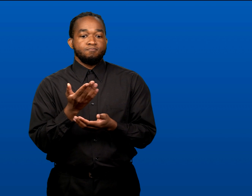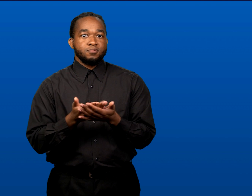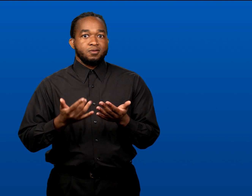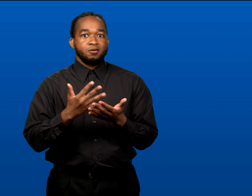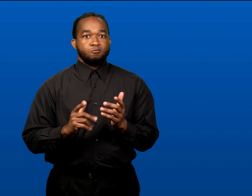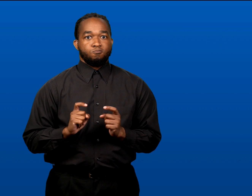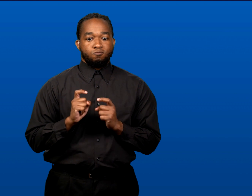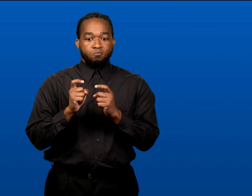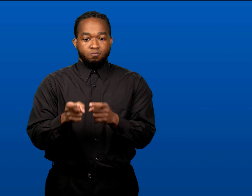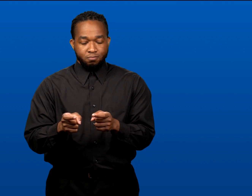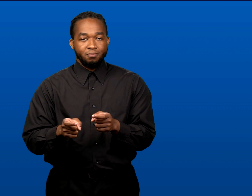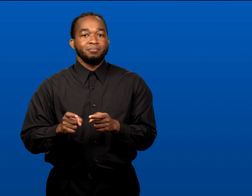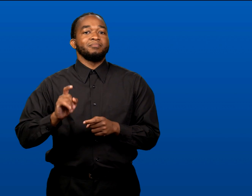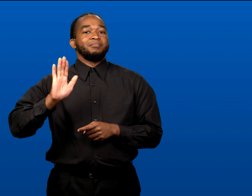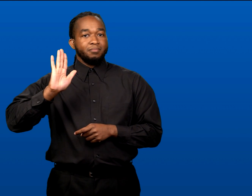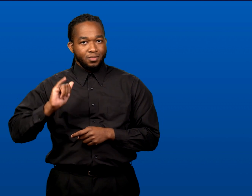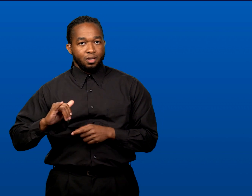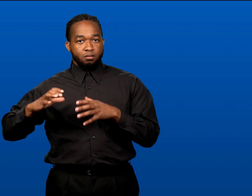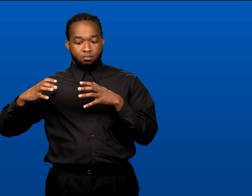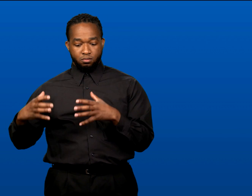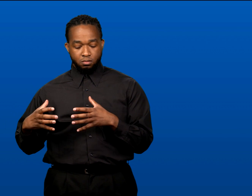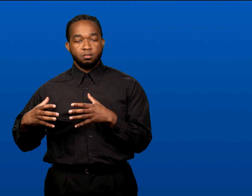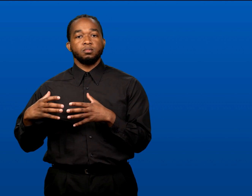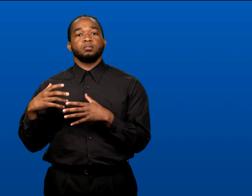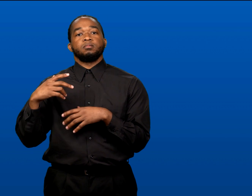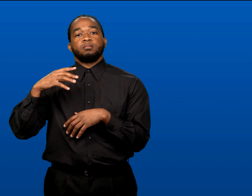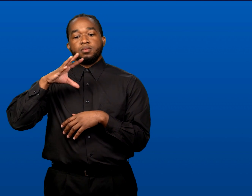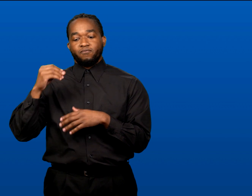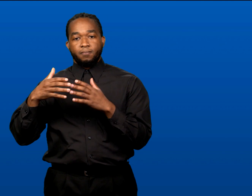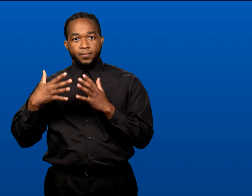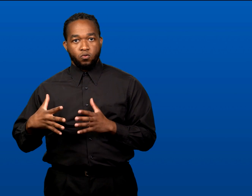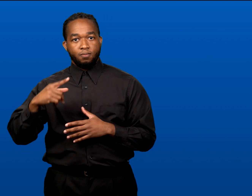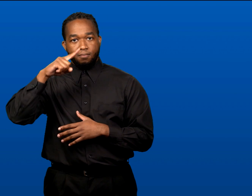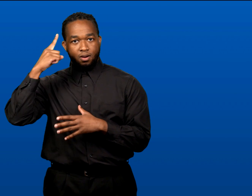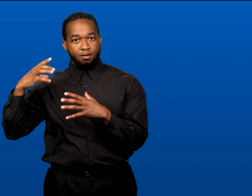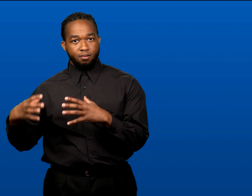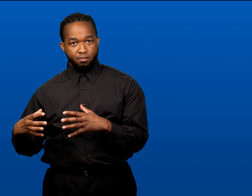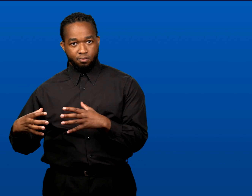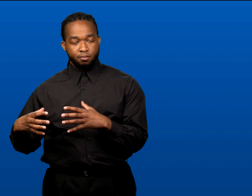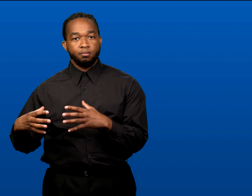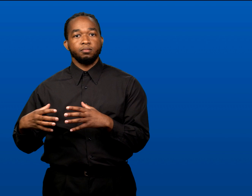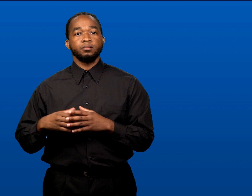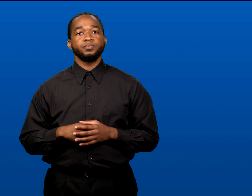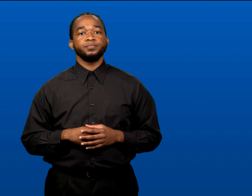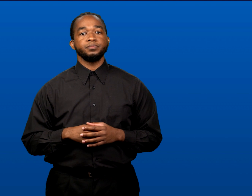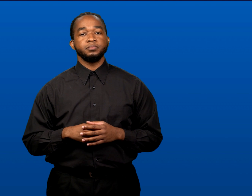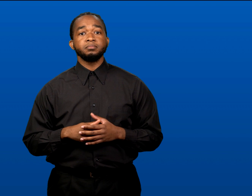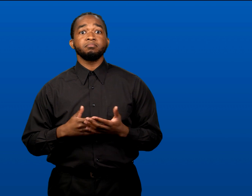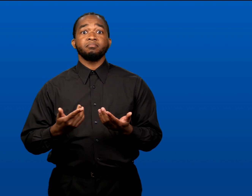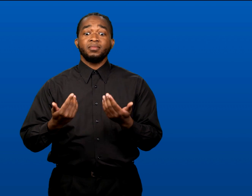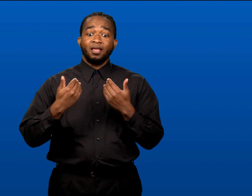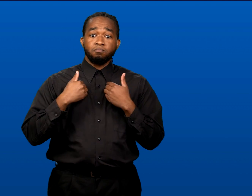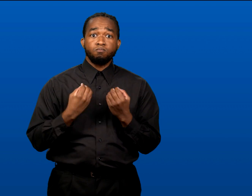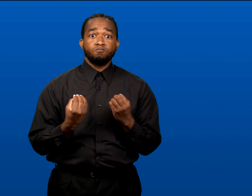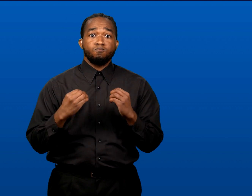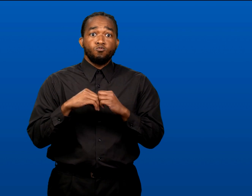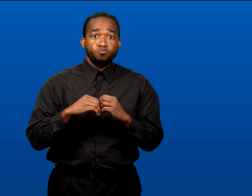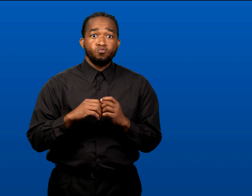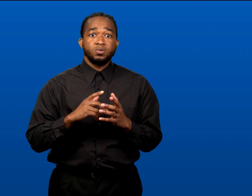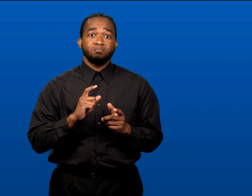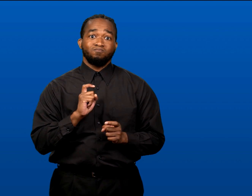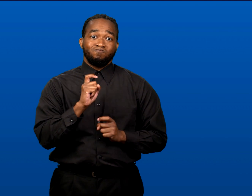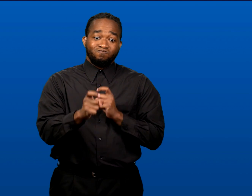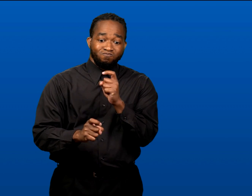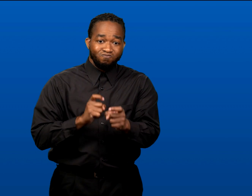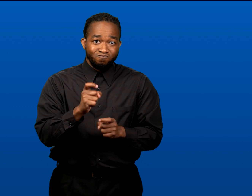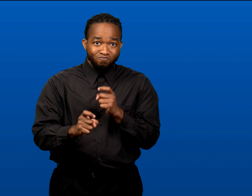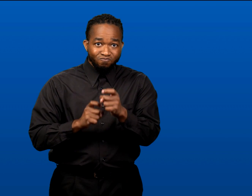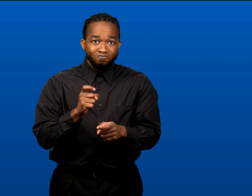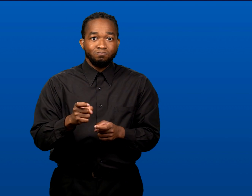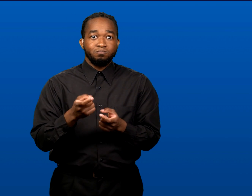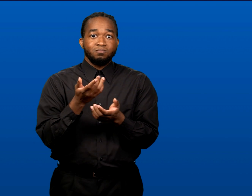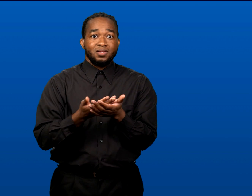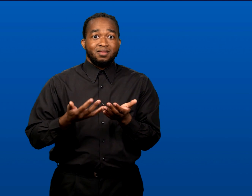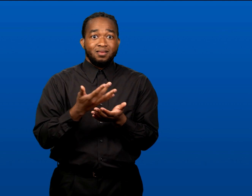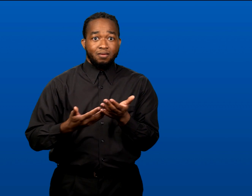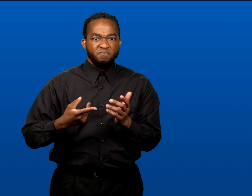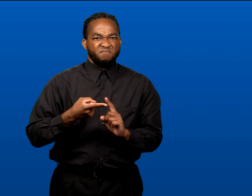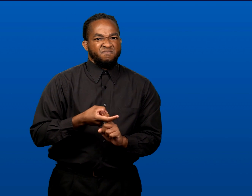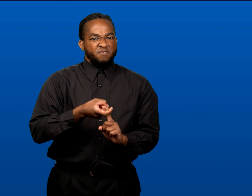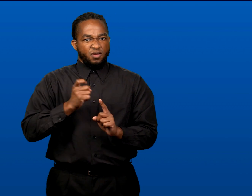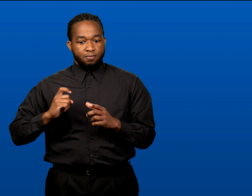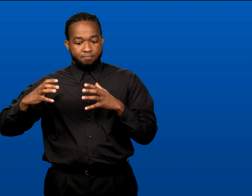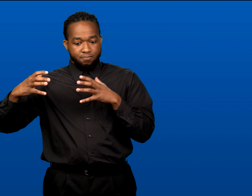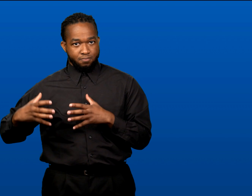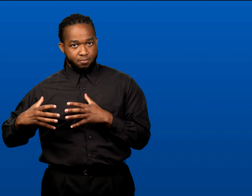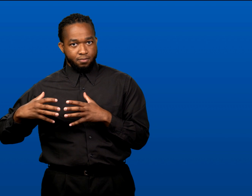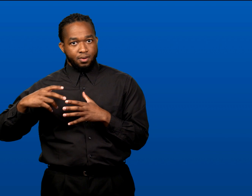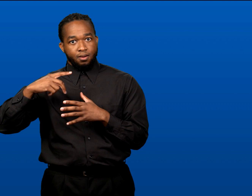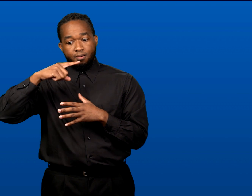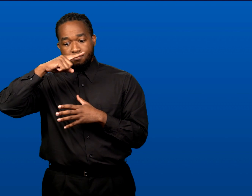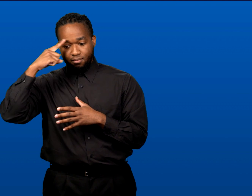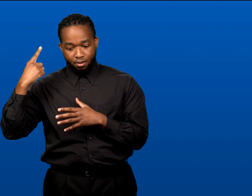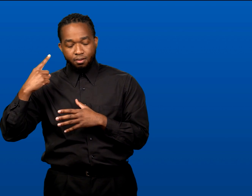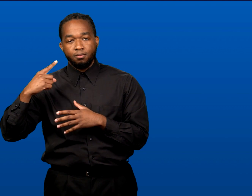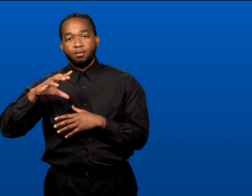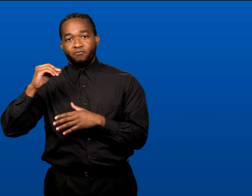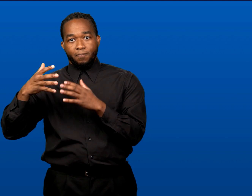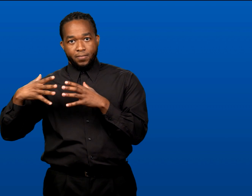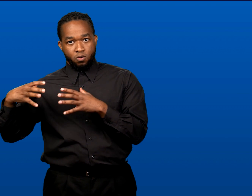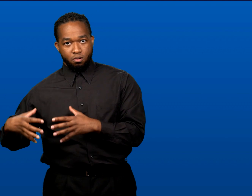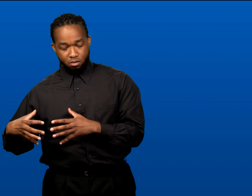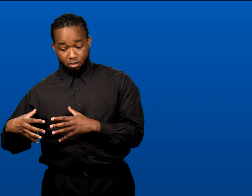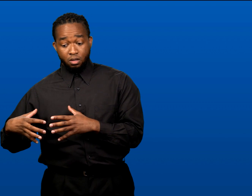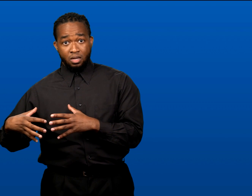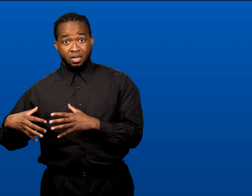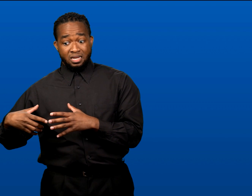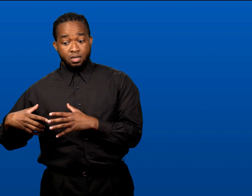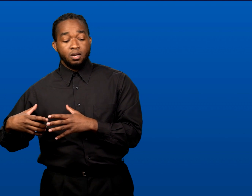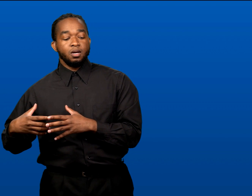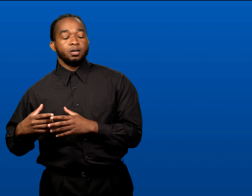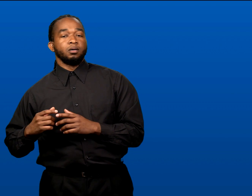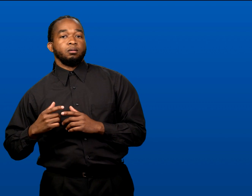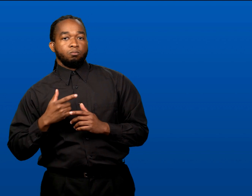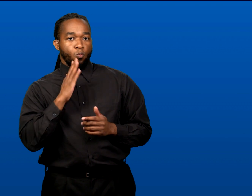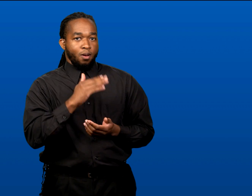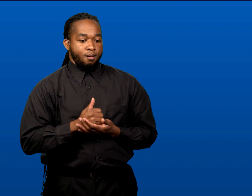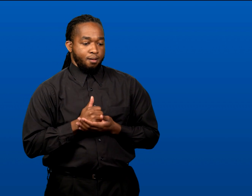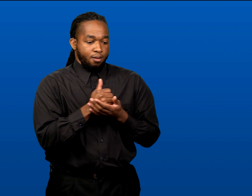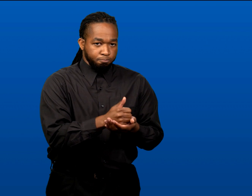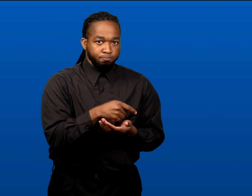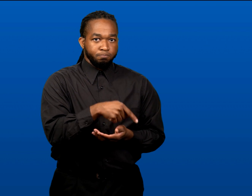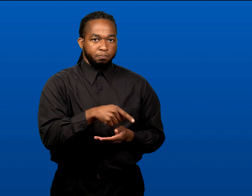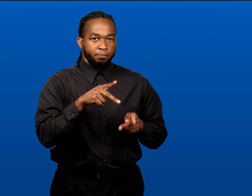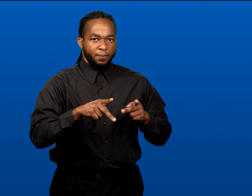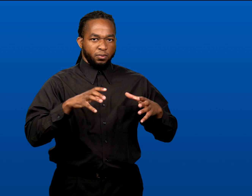shortage of blood donated by Blacks. Having more blood donations from Blacks can help